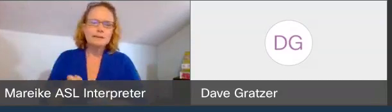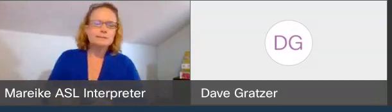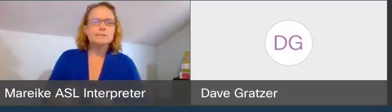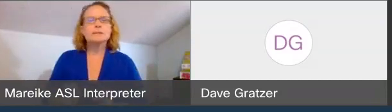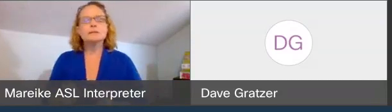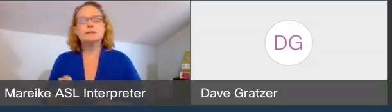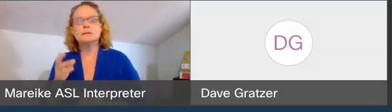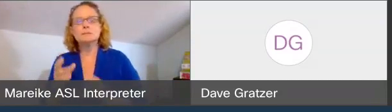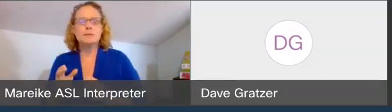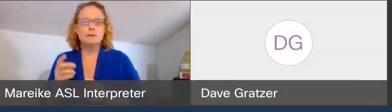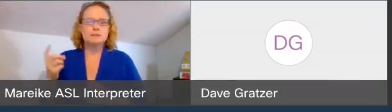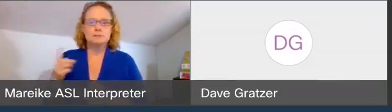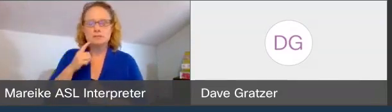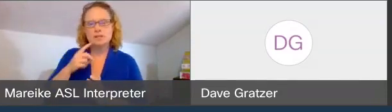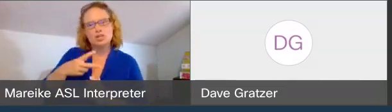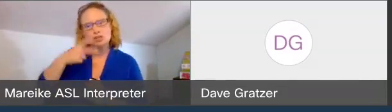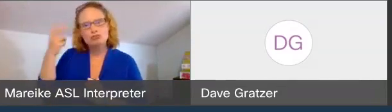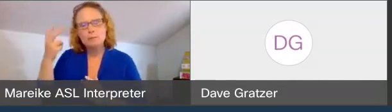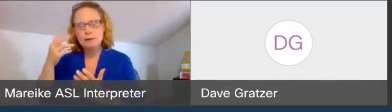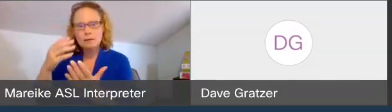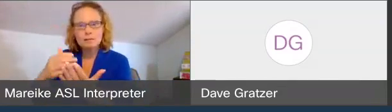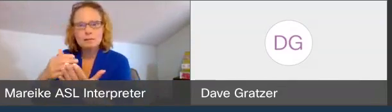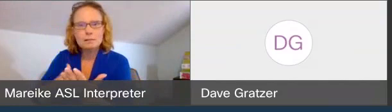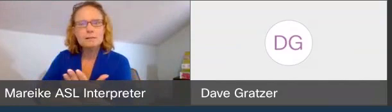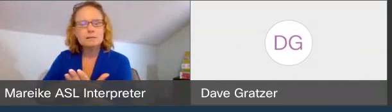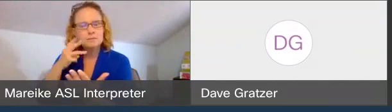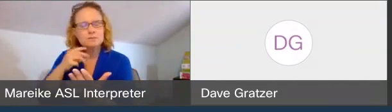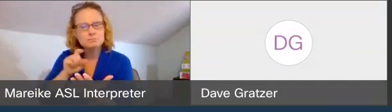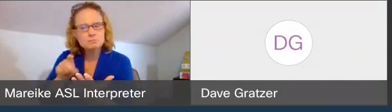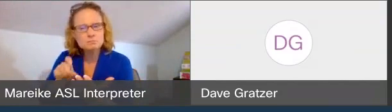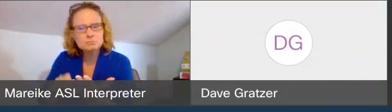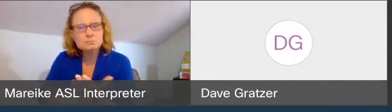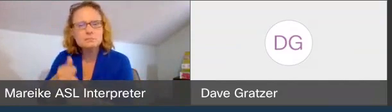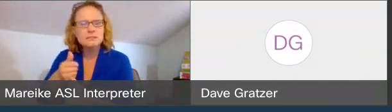sheet and really, really kind of ask them about their experiences in the criminal legal system.